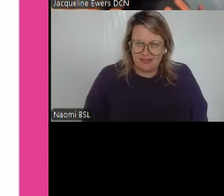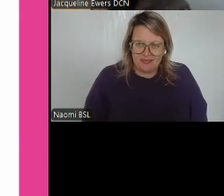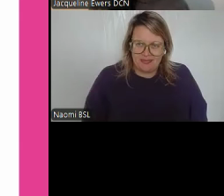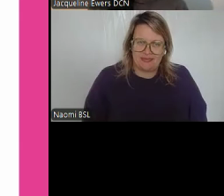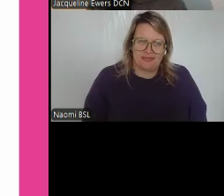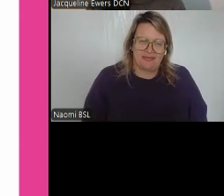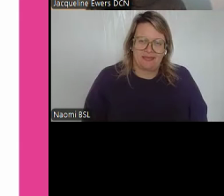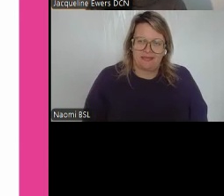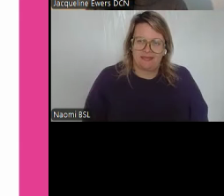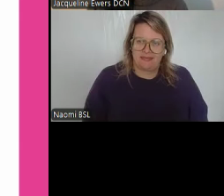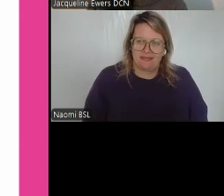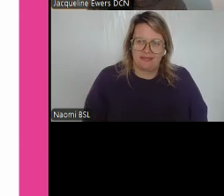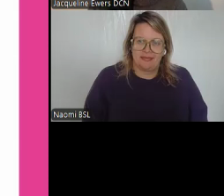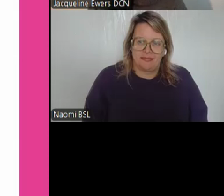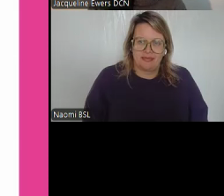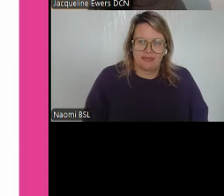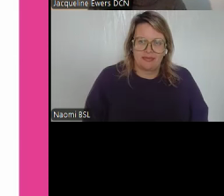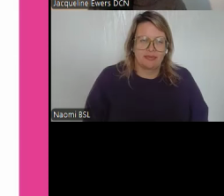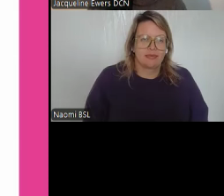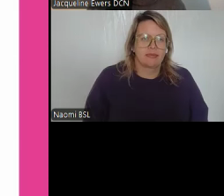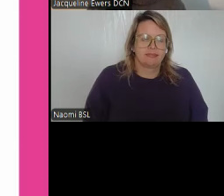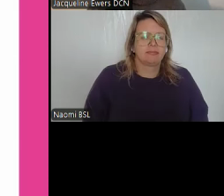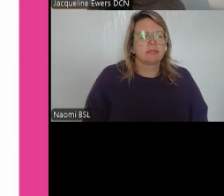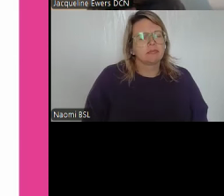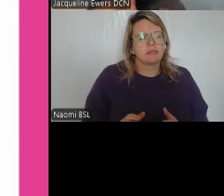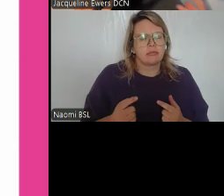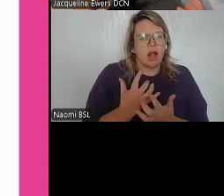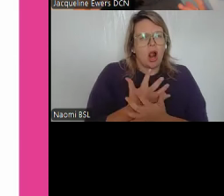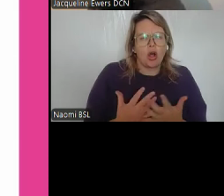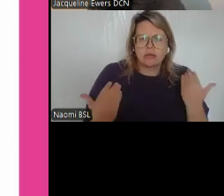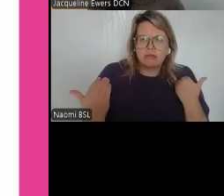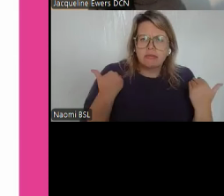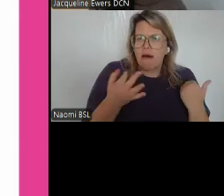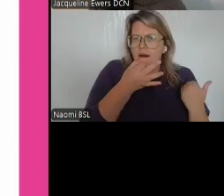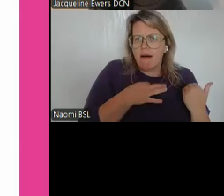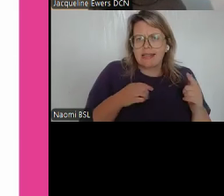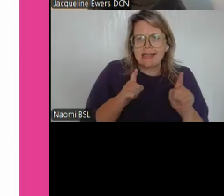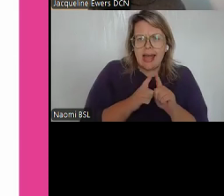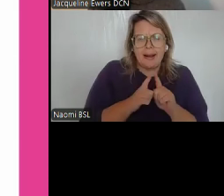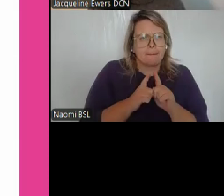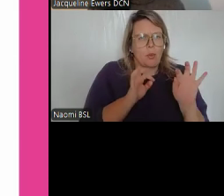One of the other questions that I'm frequently asked is whether young people are still engaging